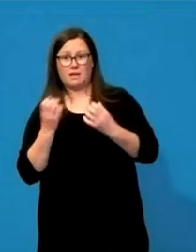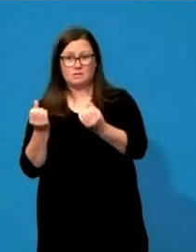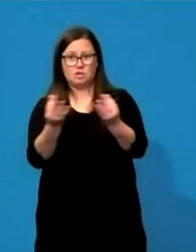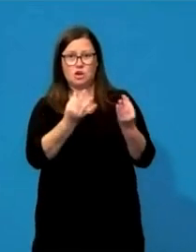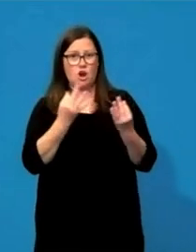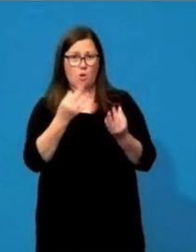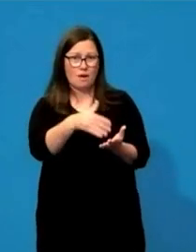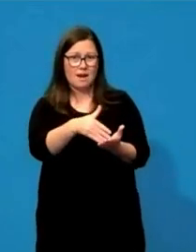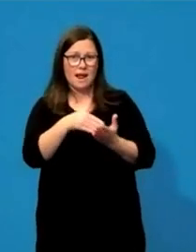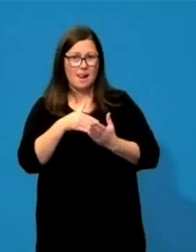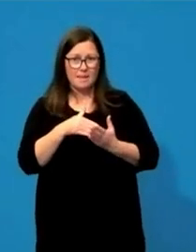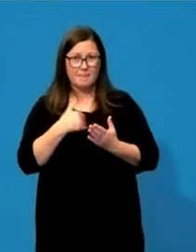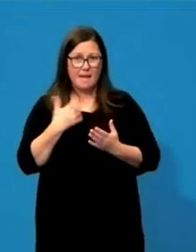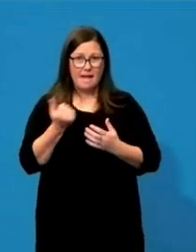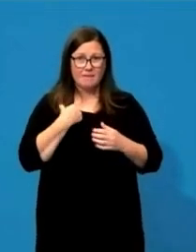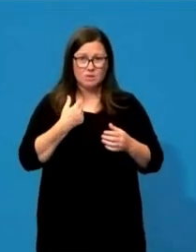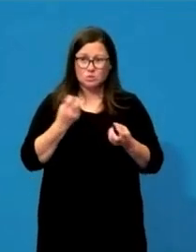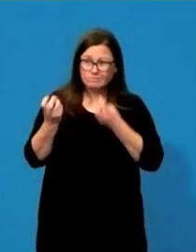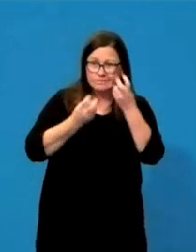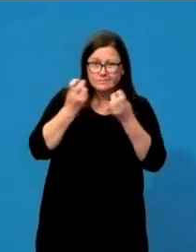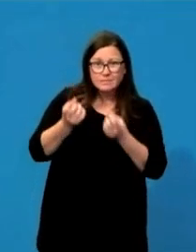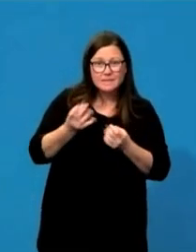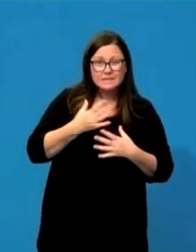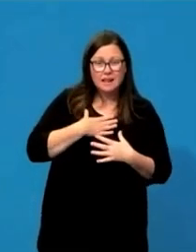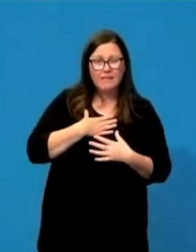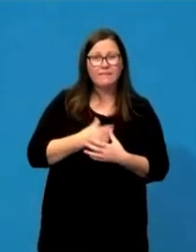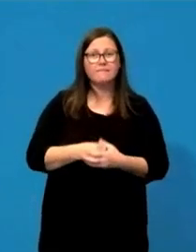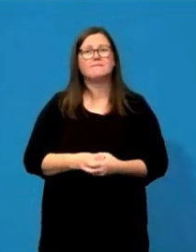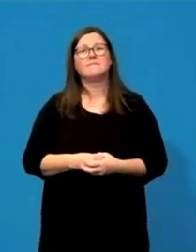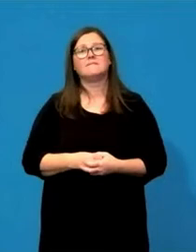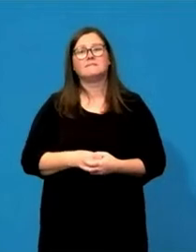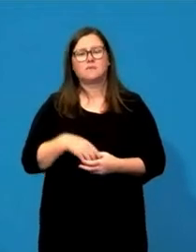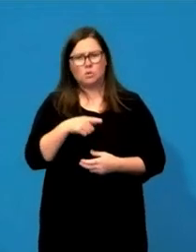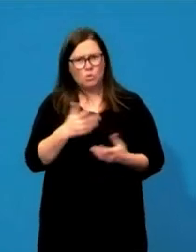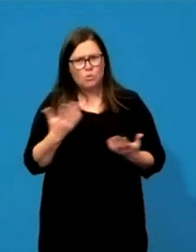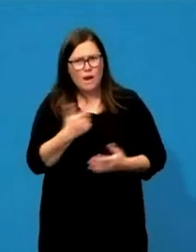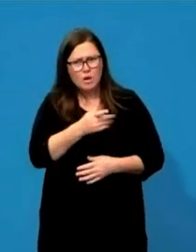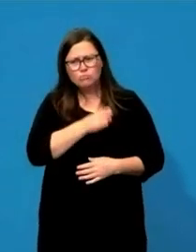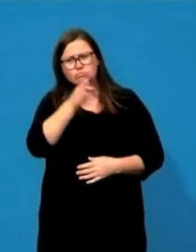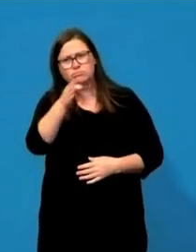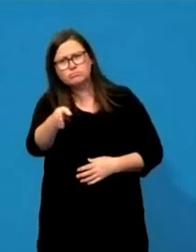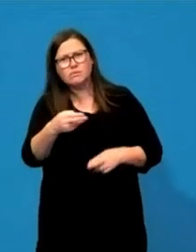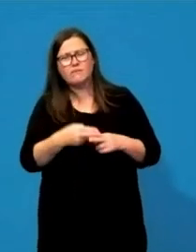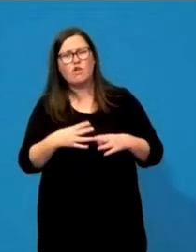Where did you end up having to go for respite? Out - Broome.